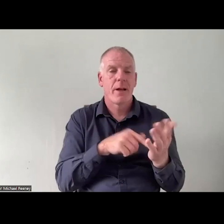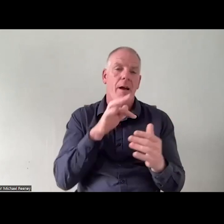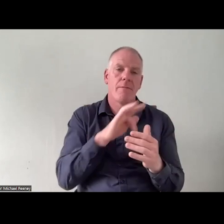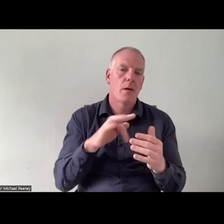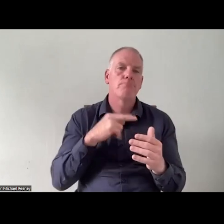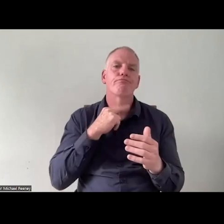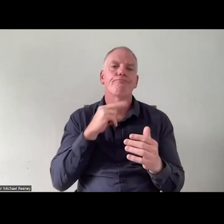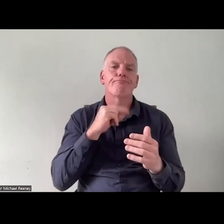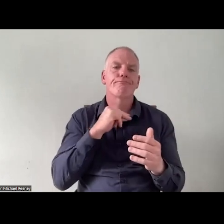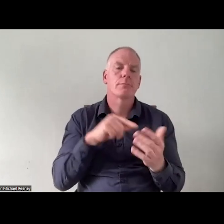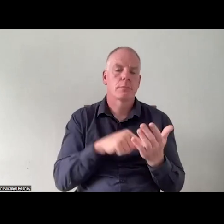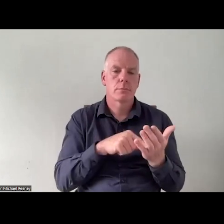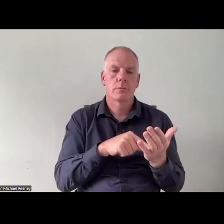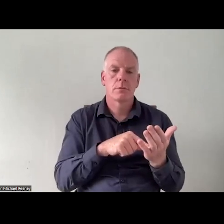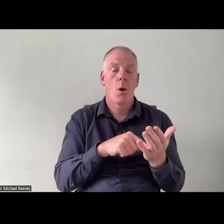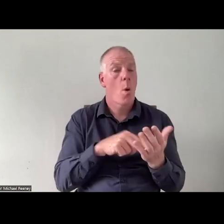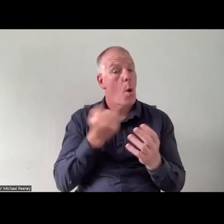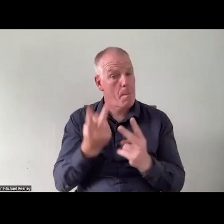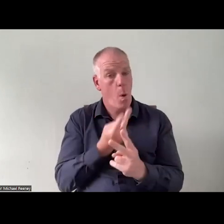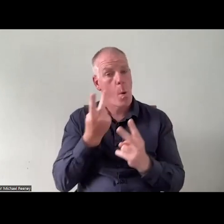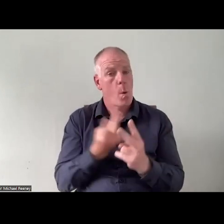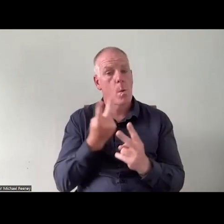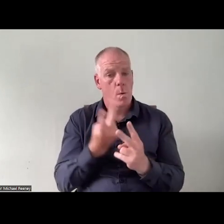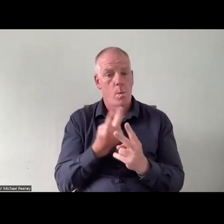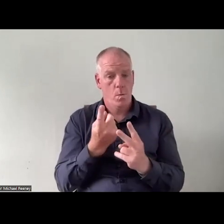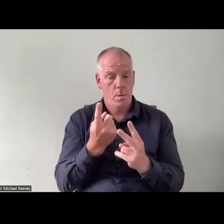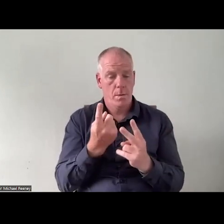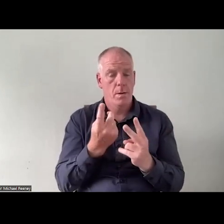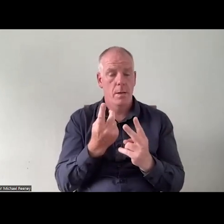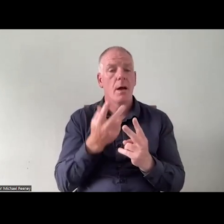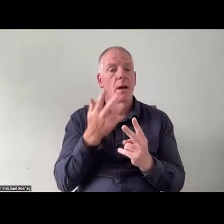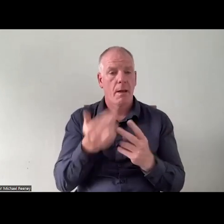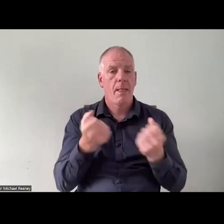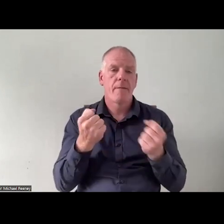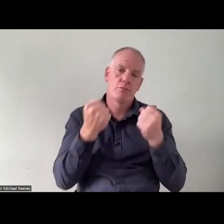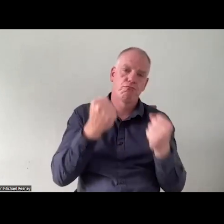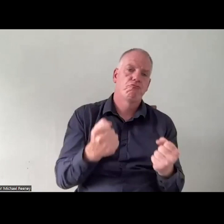or both, you can have quite a rich experience